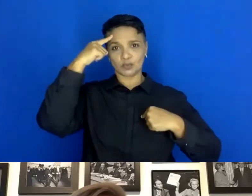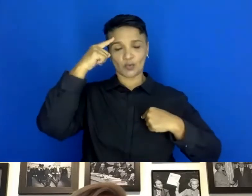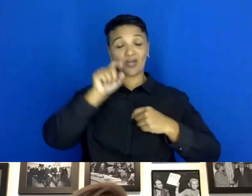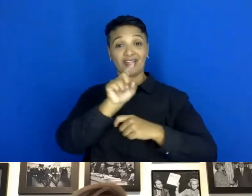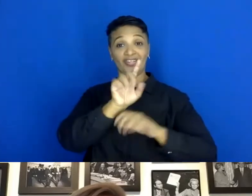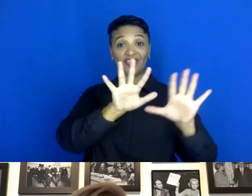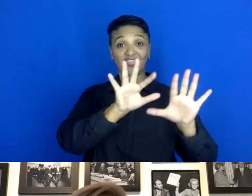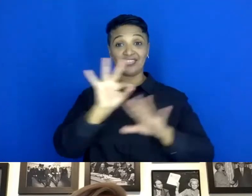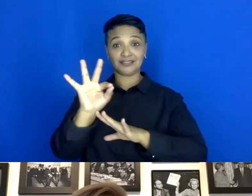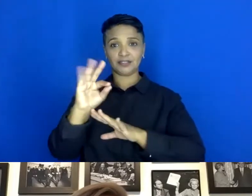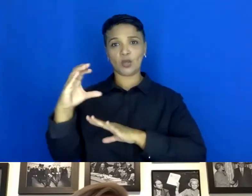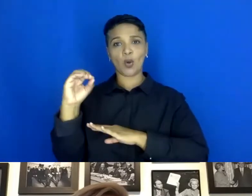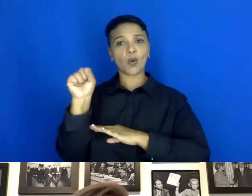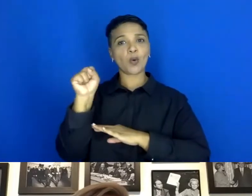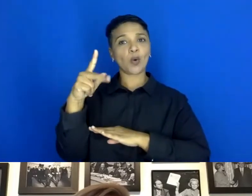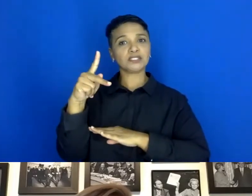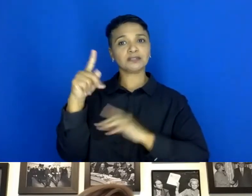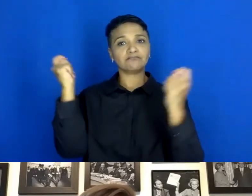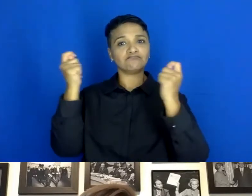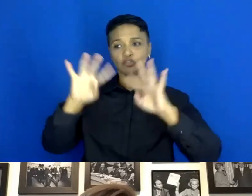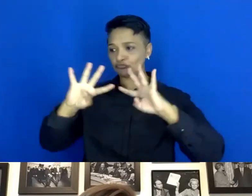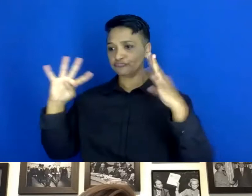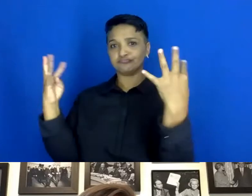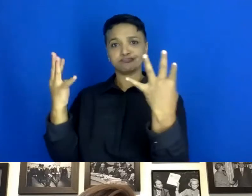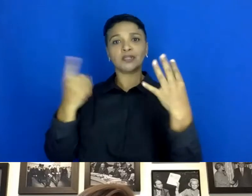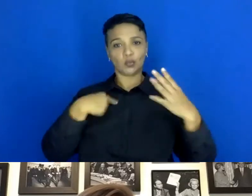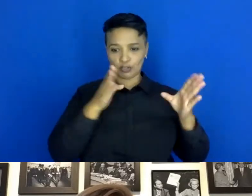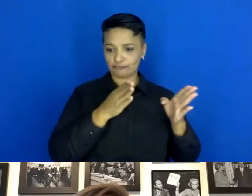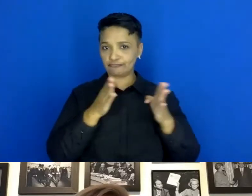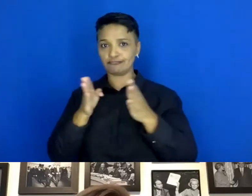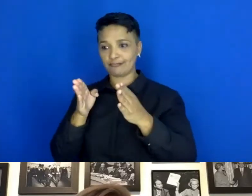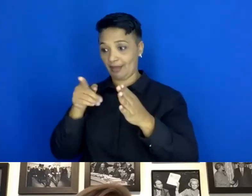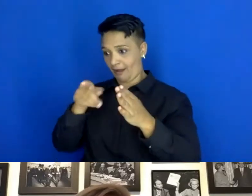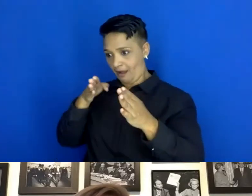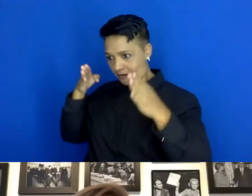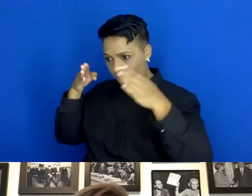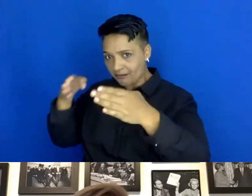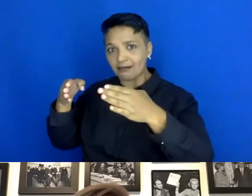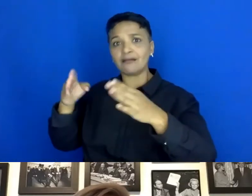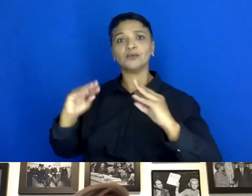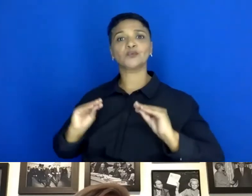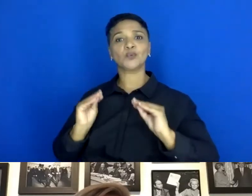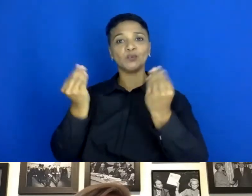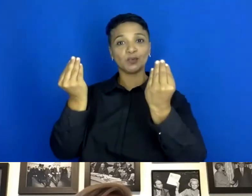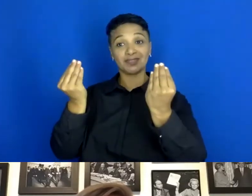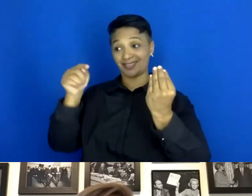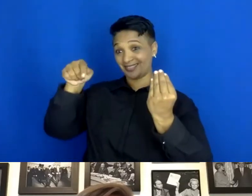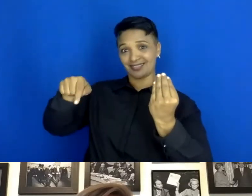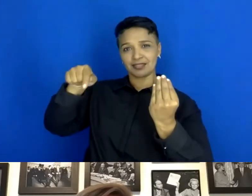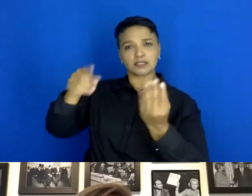parties to crpd was historical and provided unique information about the situation and